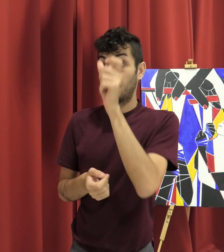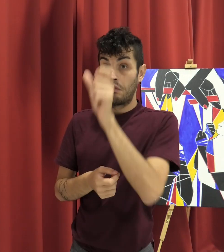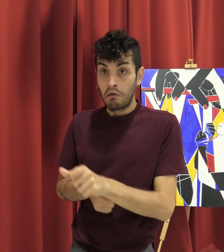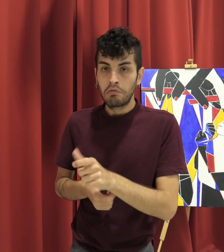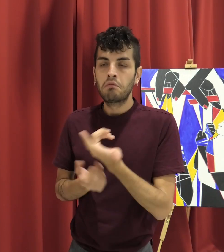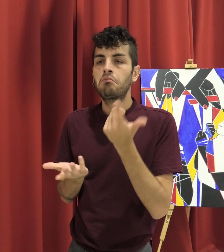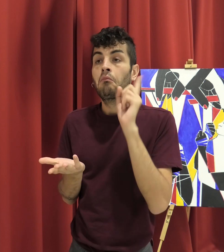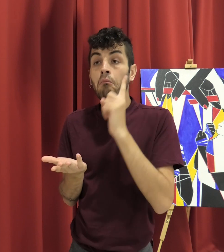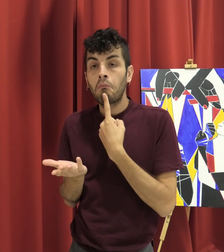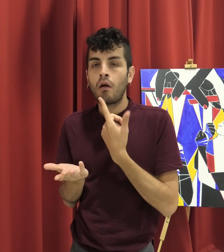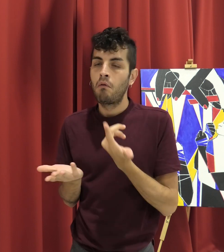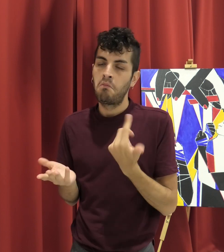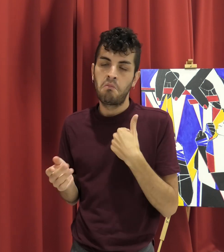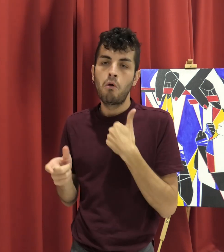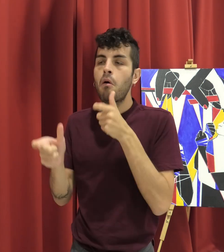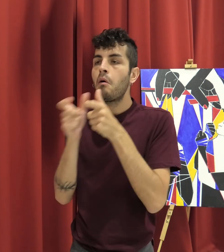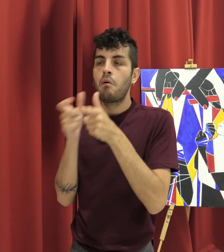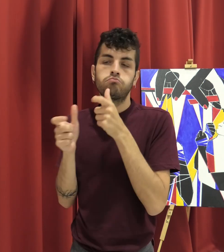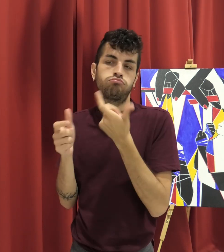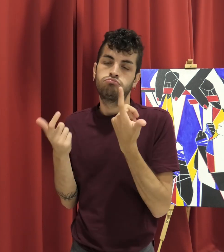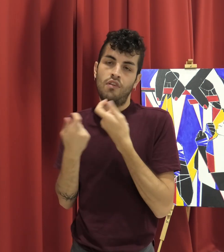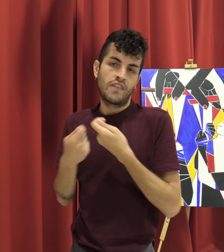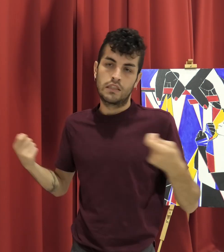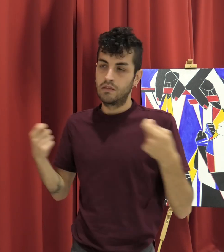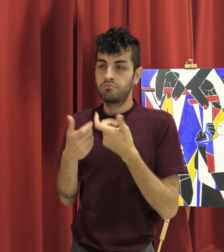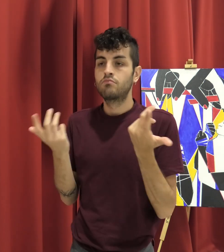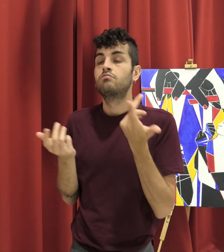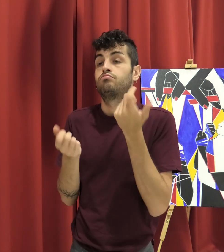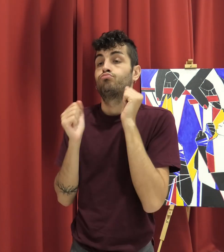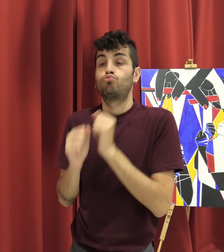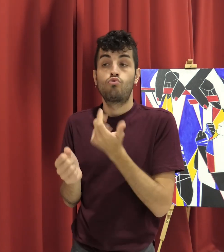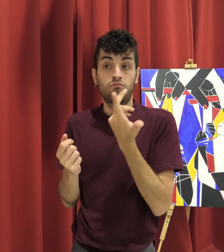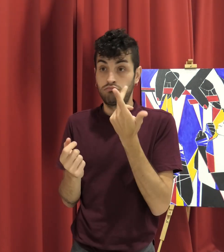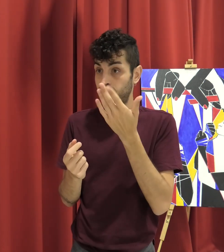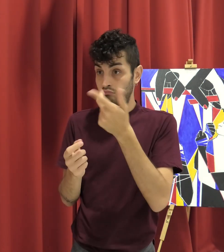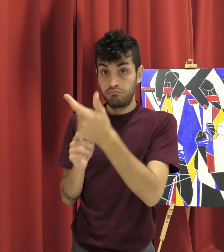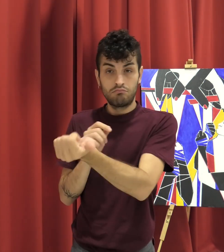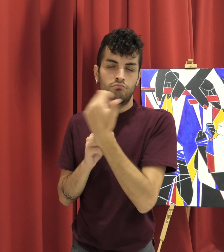With hearing or deaf clients I can communicate in various ways.